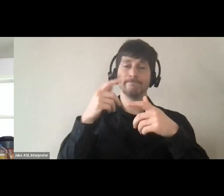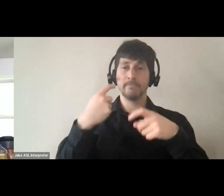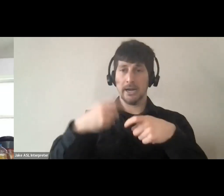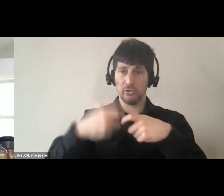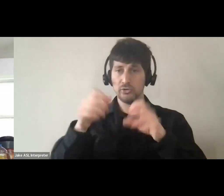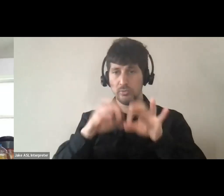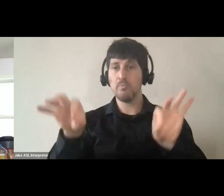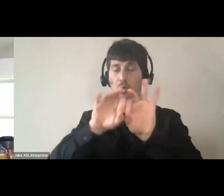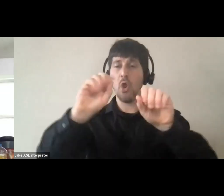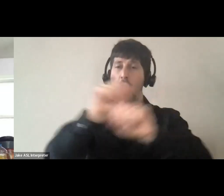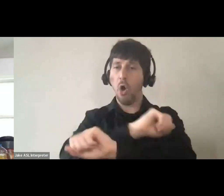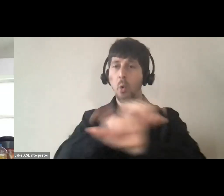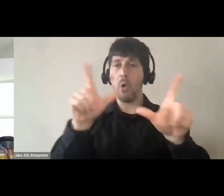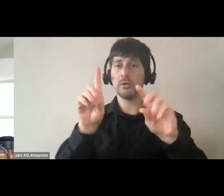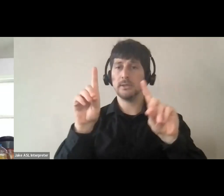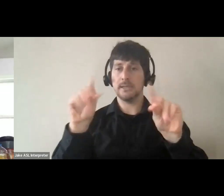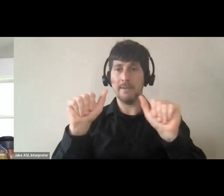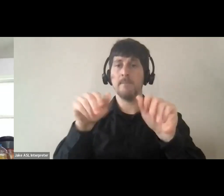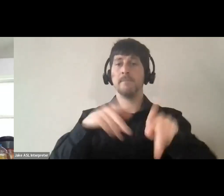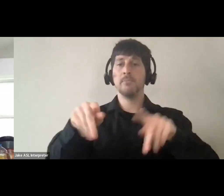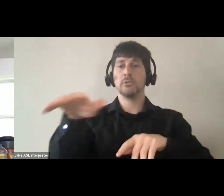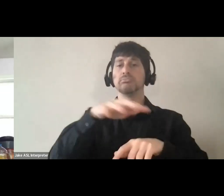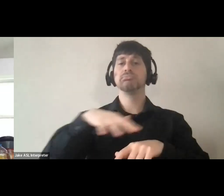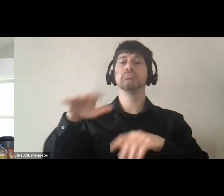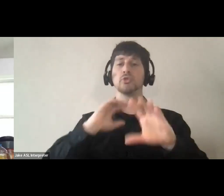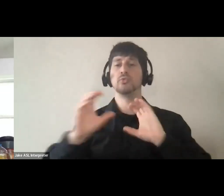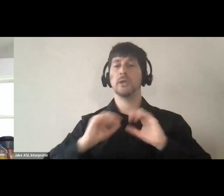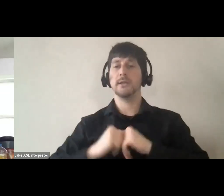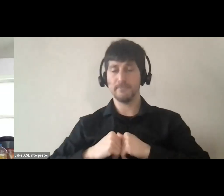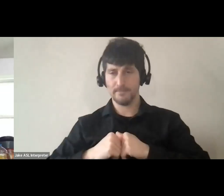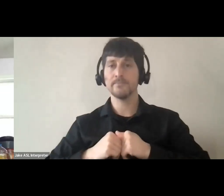Language in general.